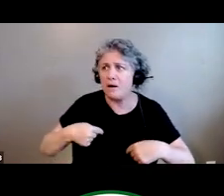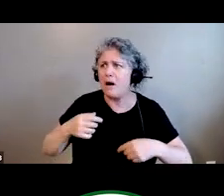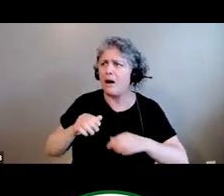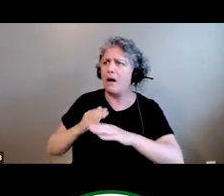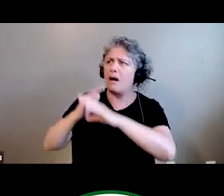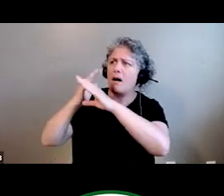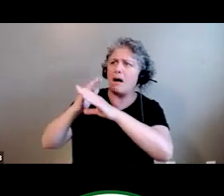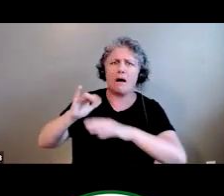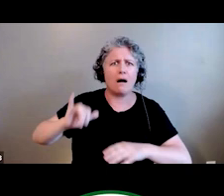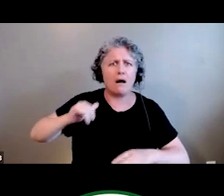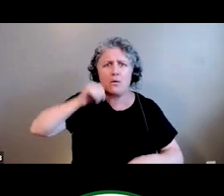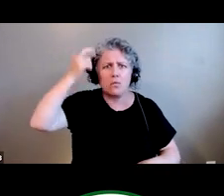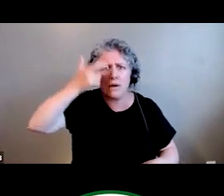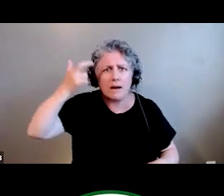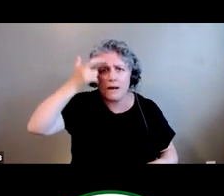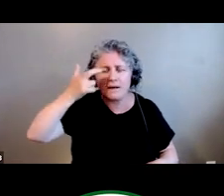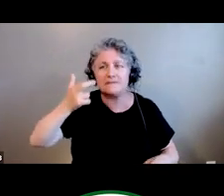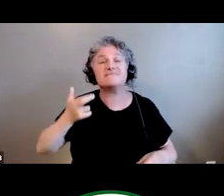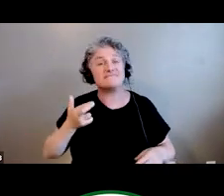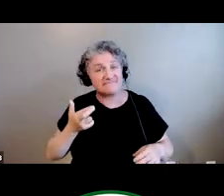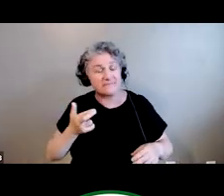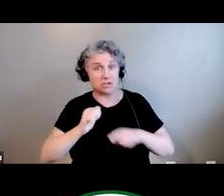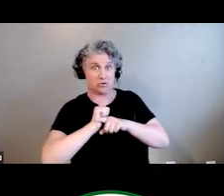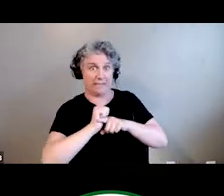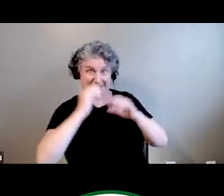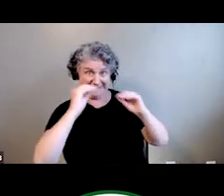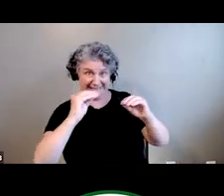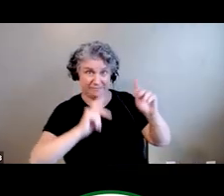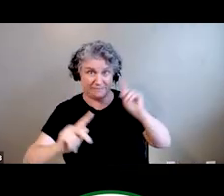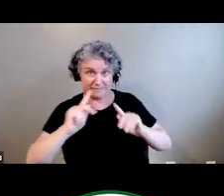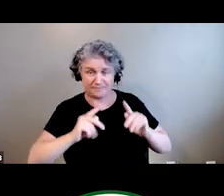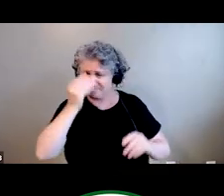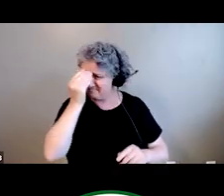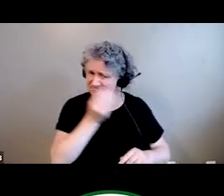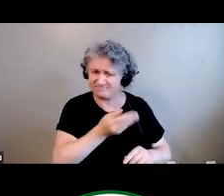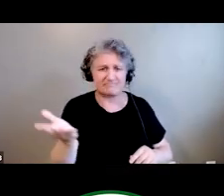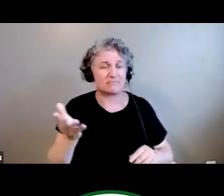Until someone tells you and a lot of what's out there is just that lack of education,